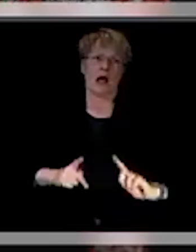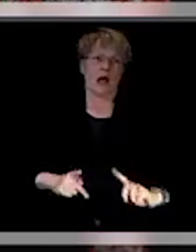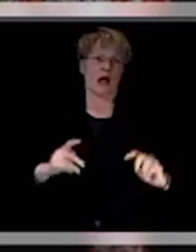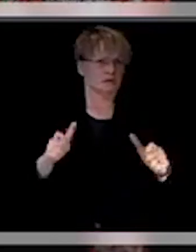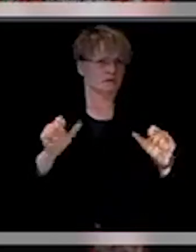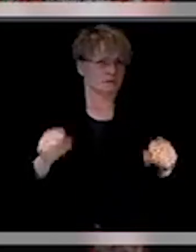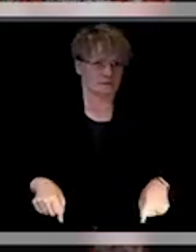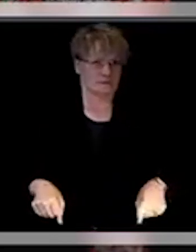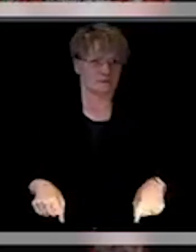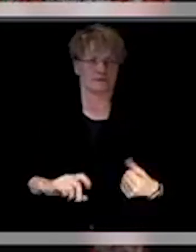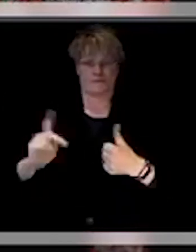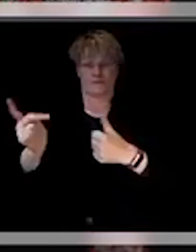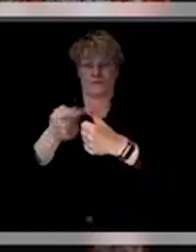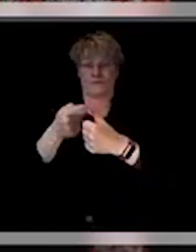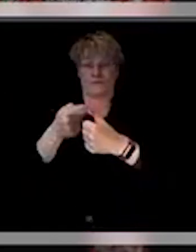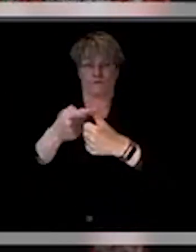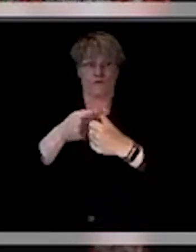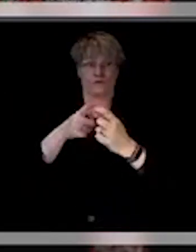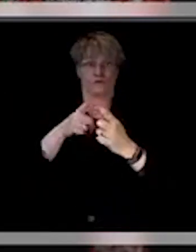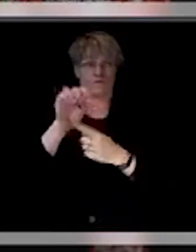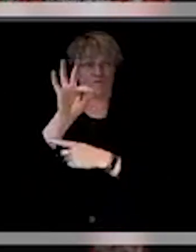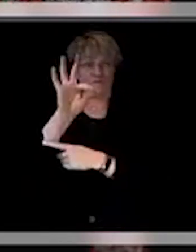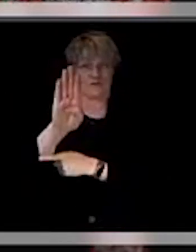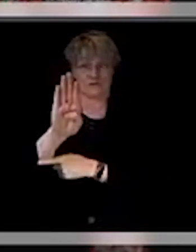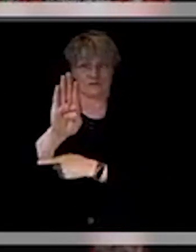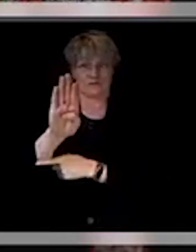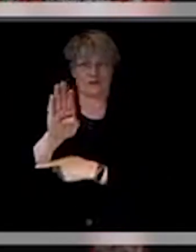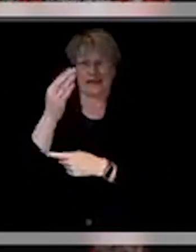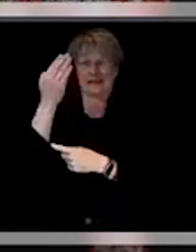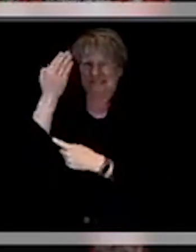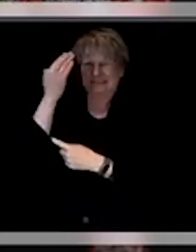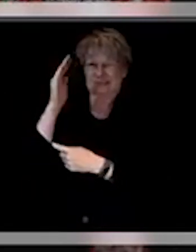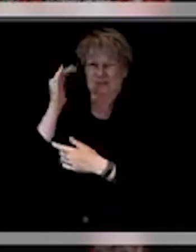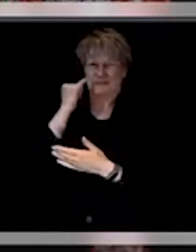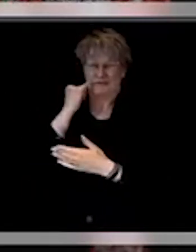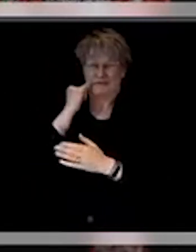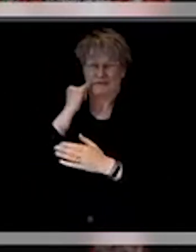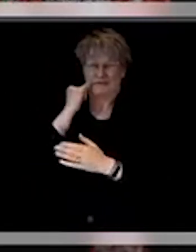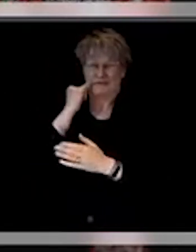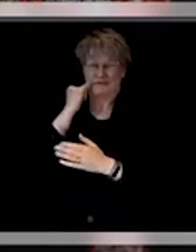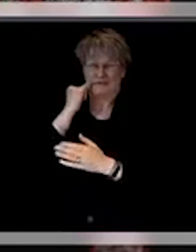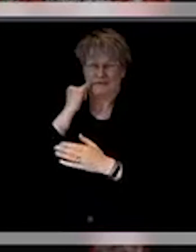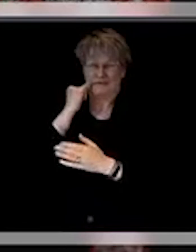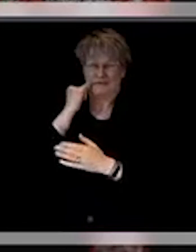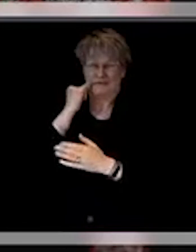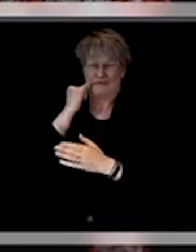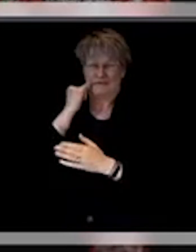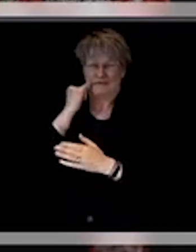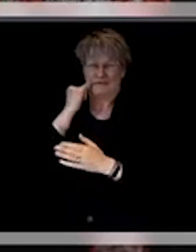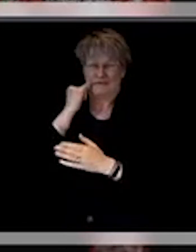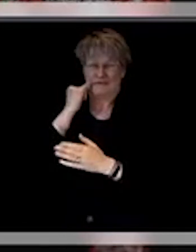first one, I don't know that we can answer this, we take patient privacy extremely seriously,